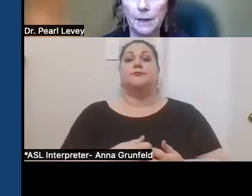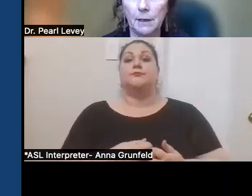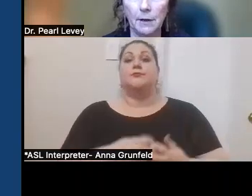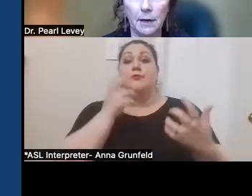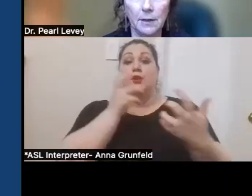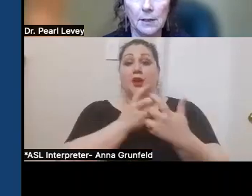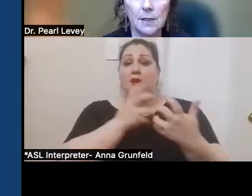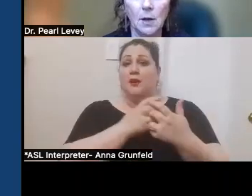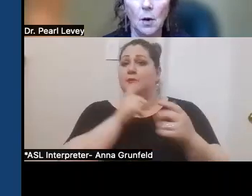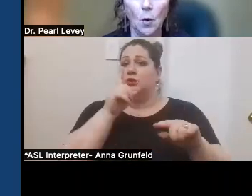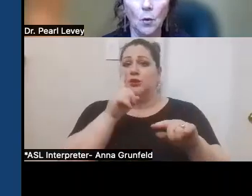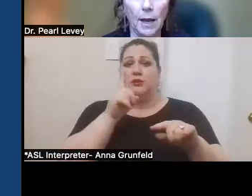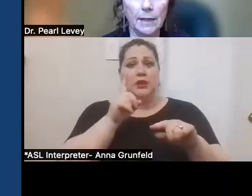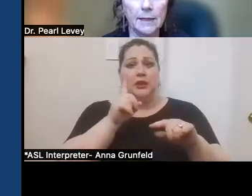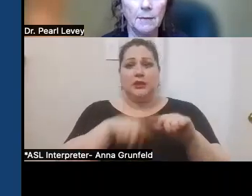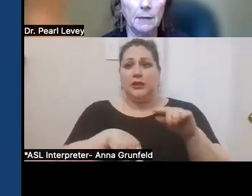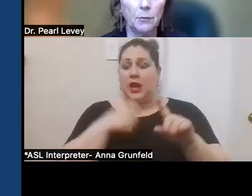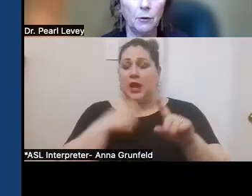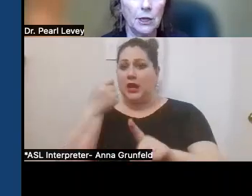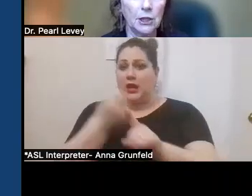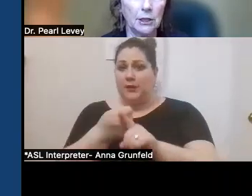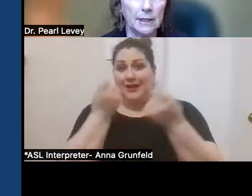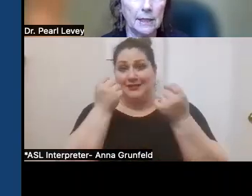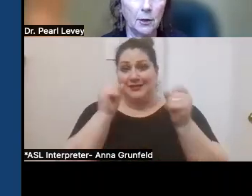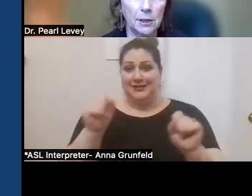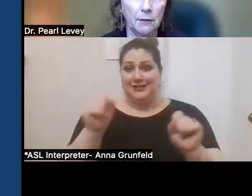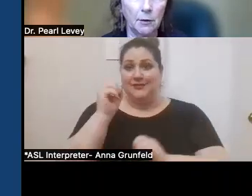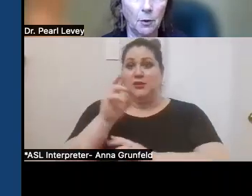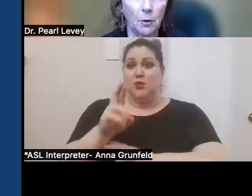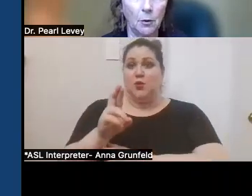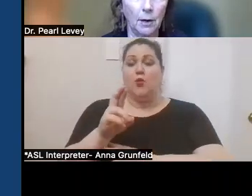well being of others or the academic and professional integrity of the program.